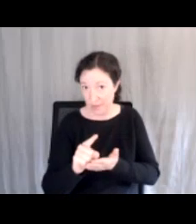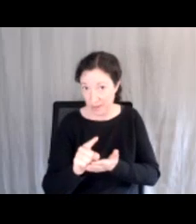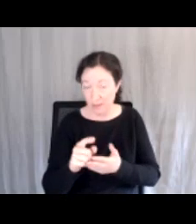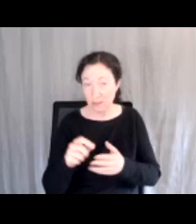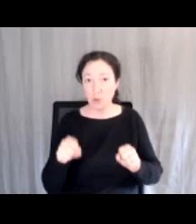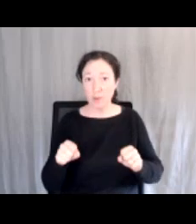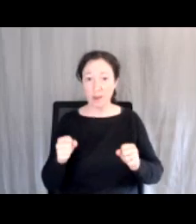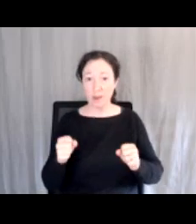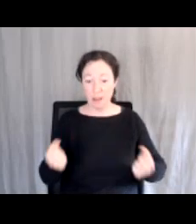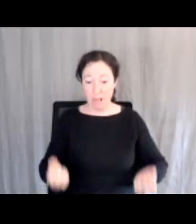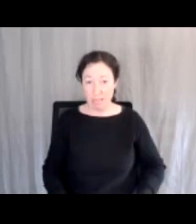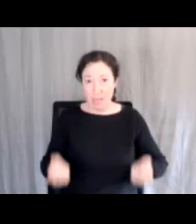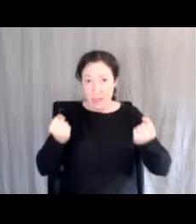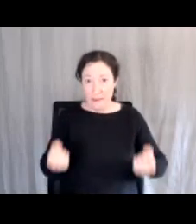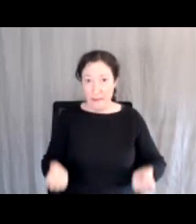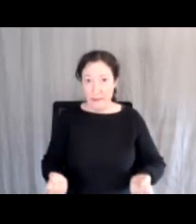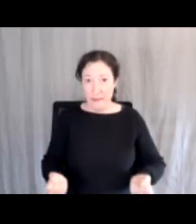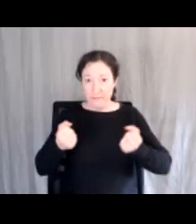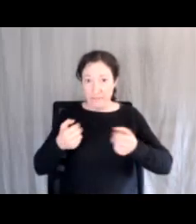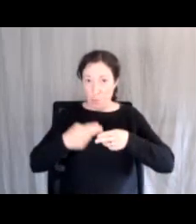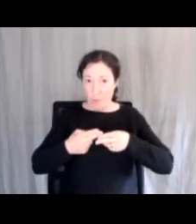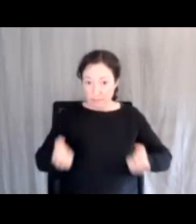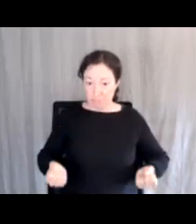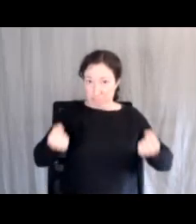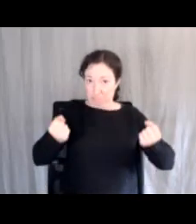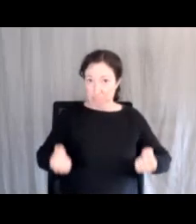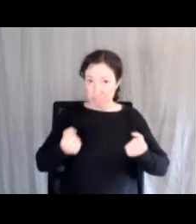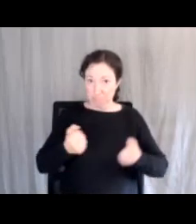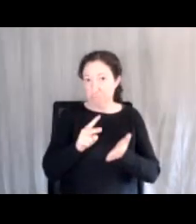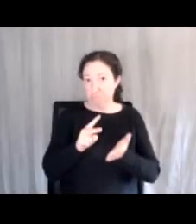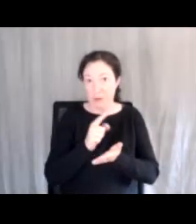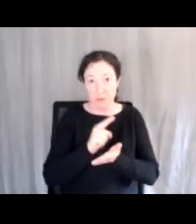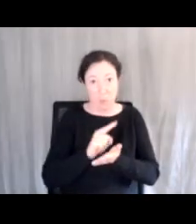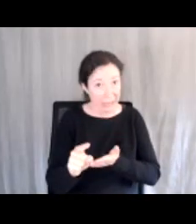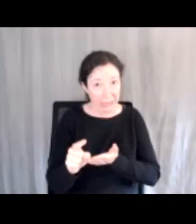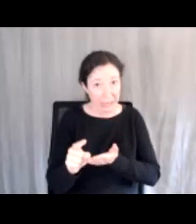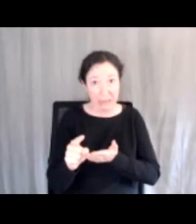But the more muscle you have, the more efficient you are, the less insulin resistant you are.